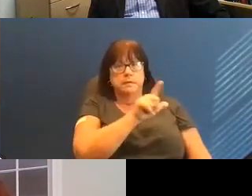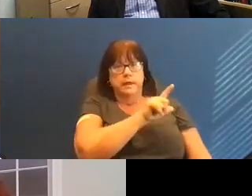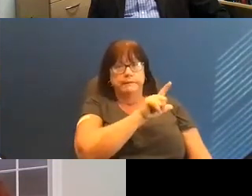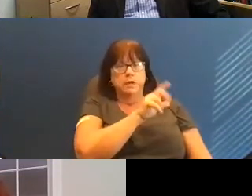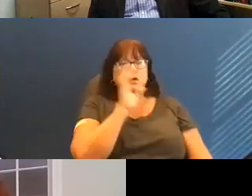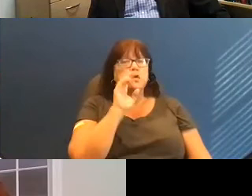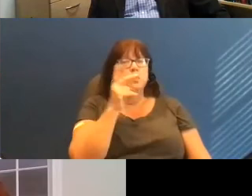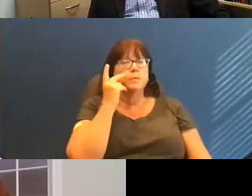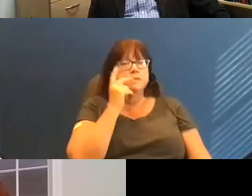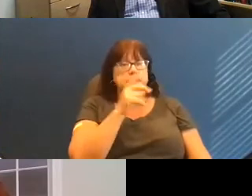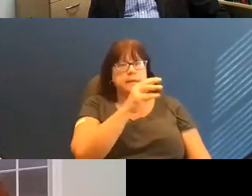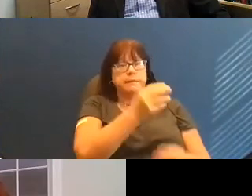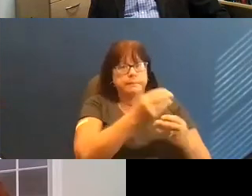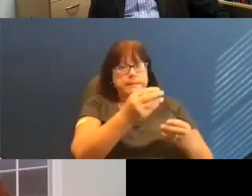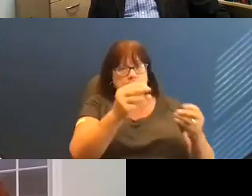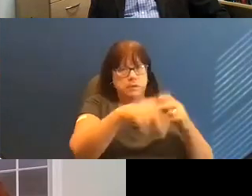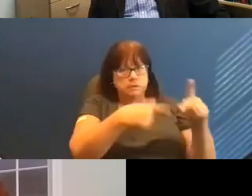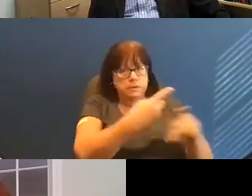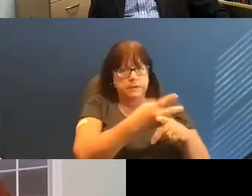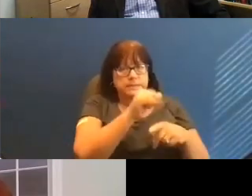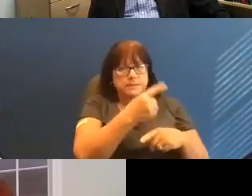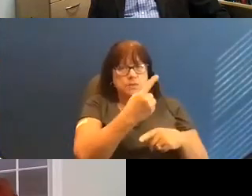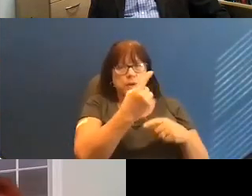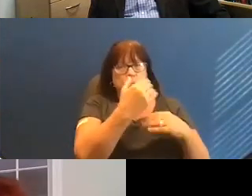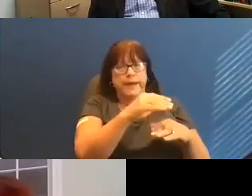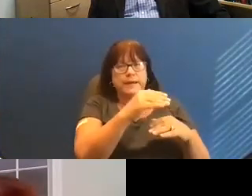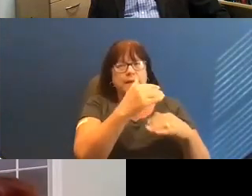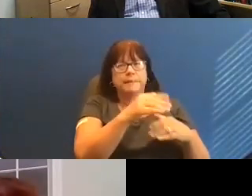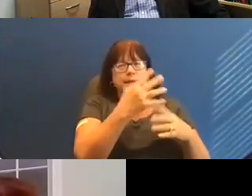material type is one way to limit things. So you can see all the different types of OER.